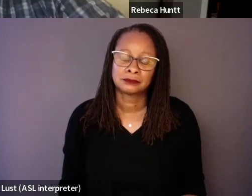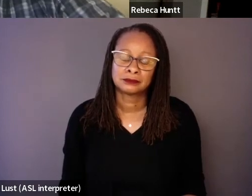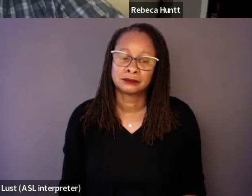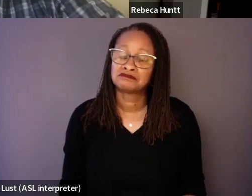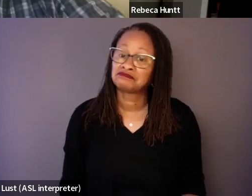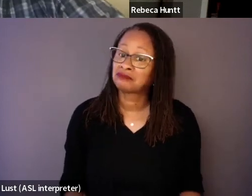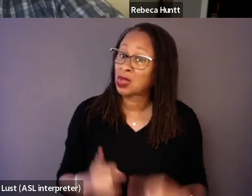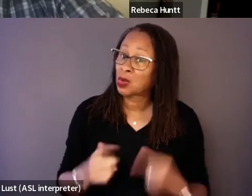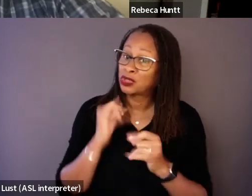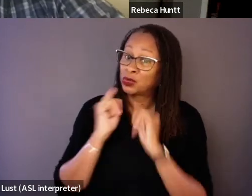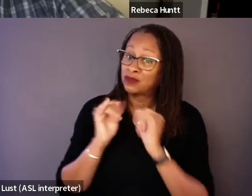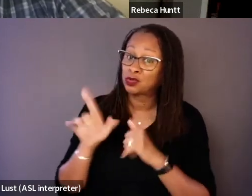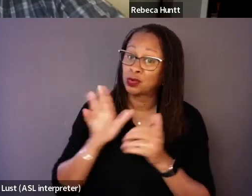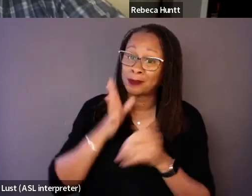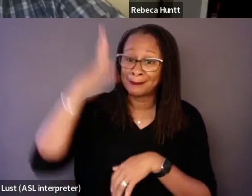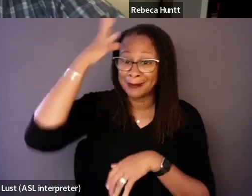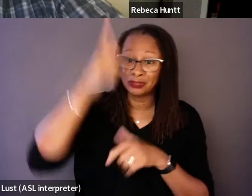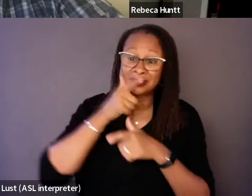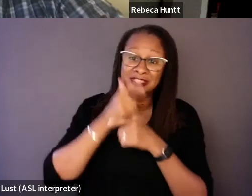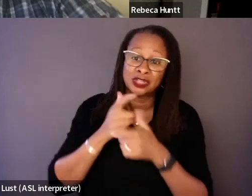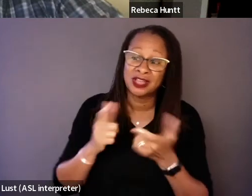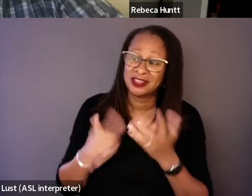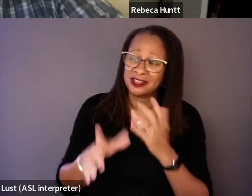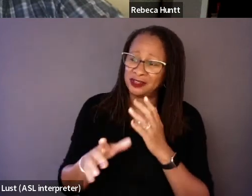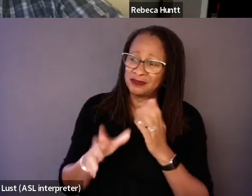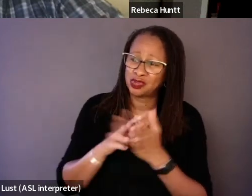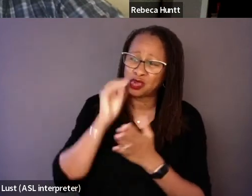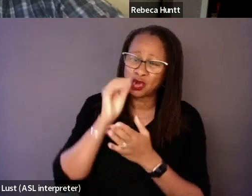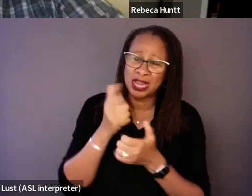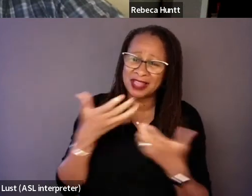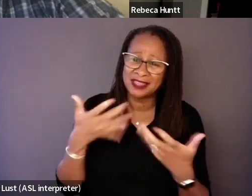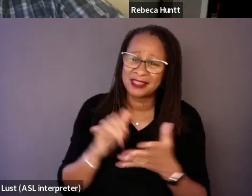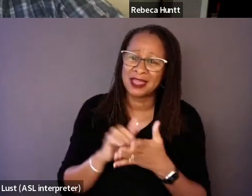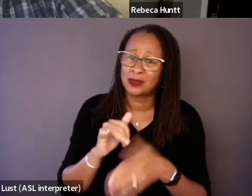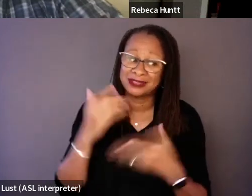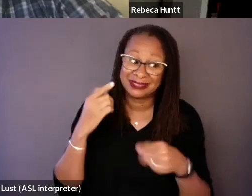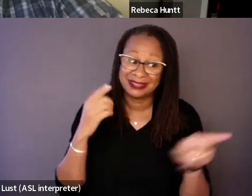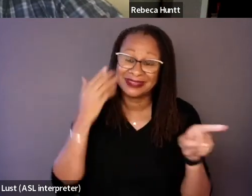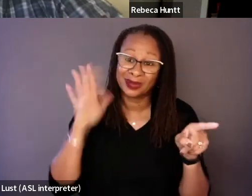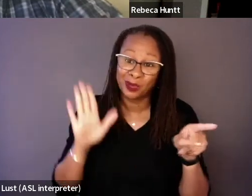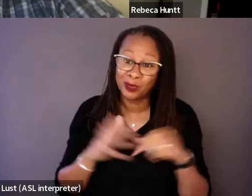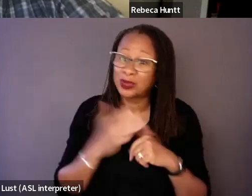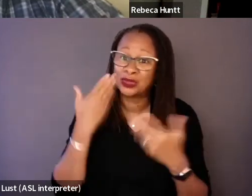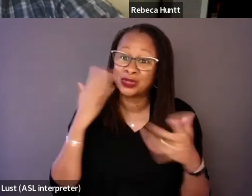them, even, you know, as sort of a child as it was to sort of, you know, discuss certain things with